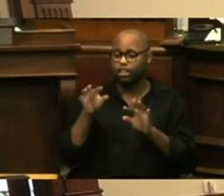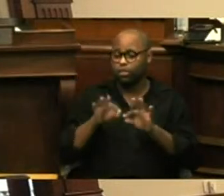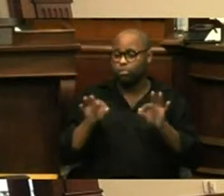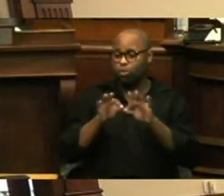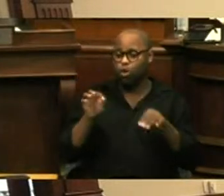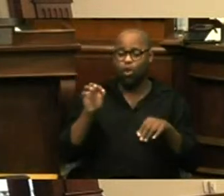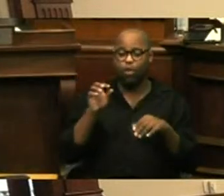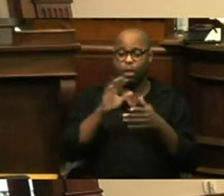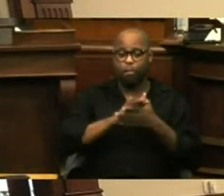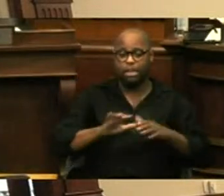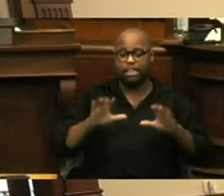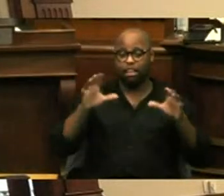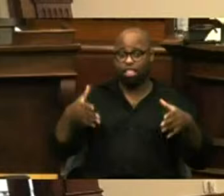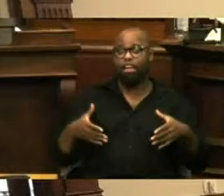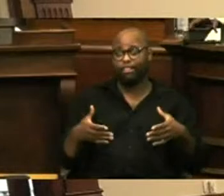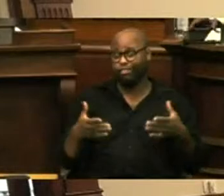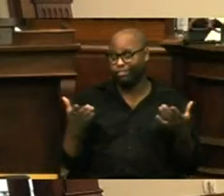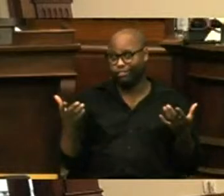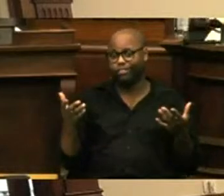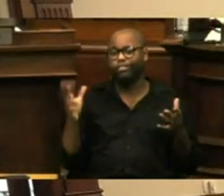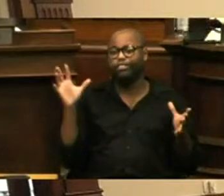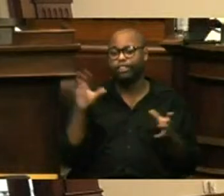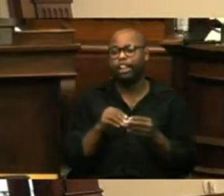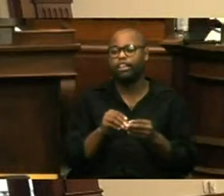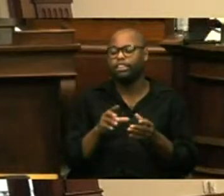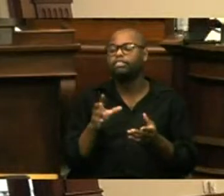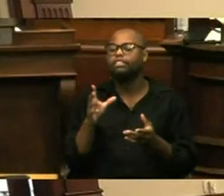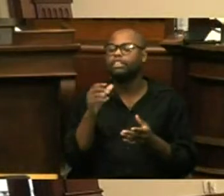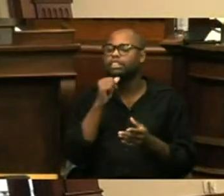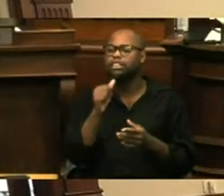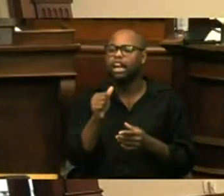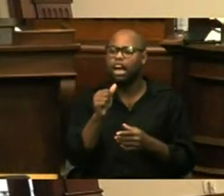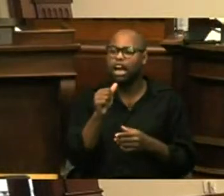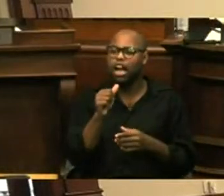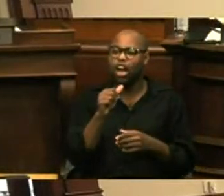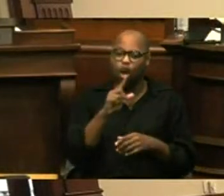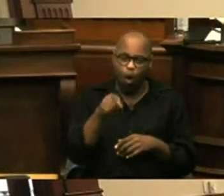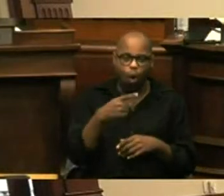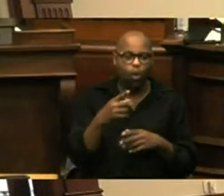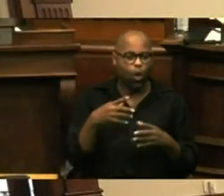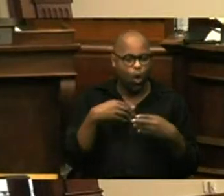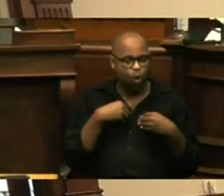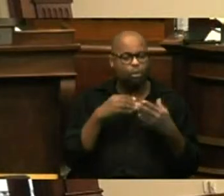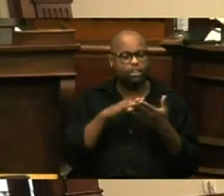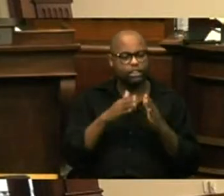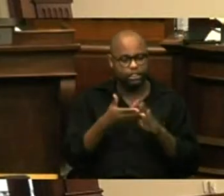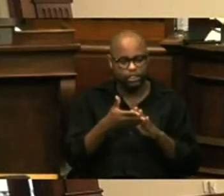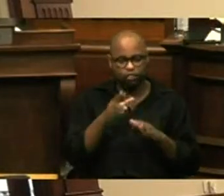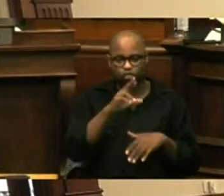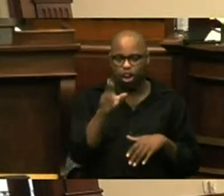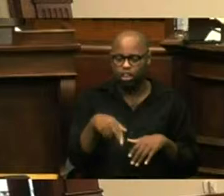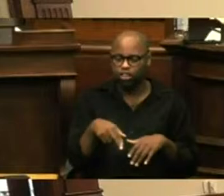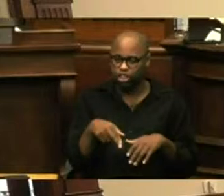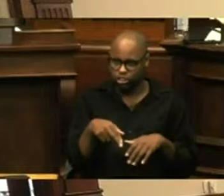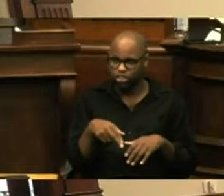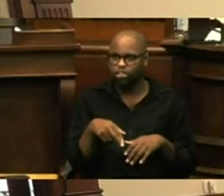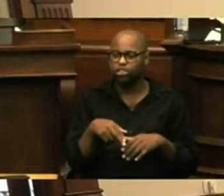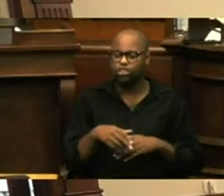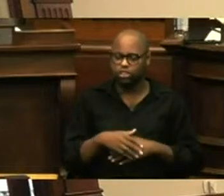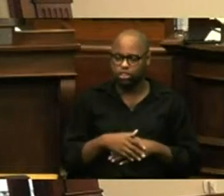government? Because I think it's important that the work of the peace Collective isn't